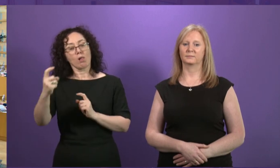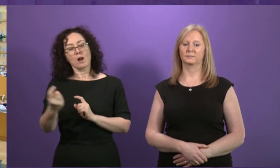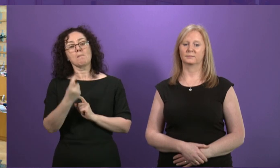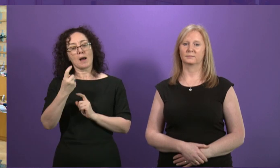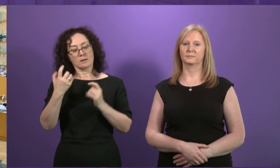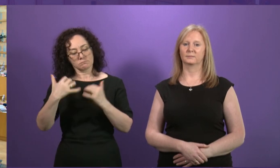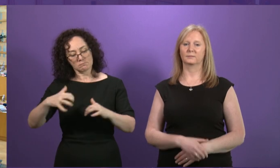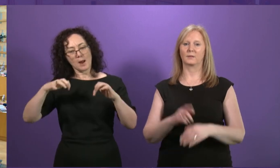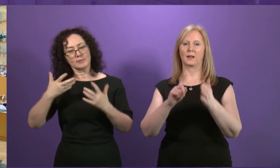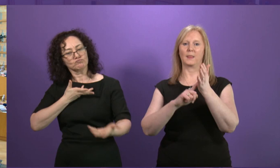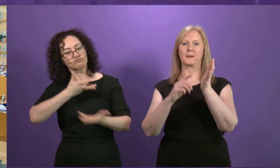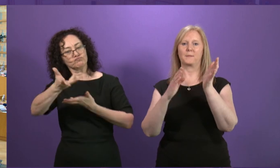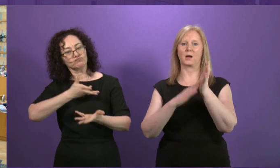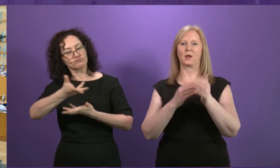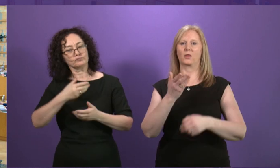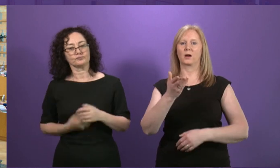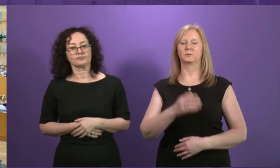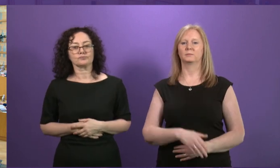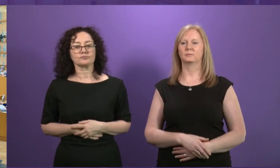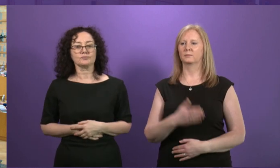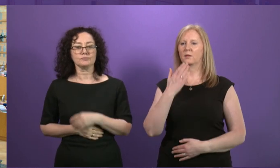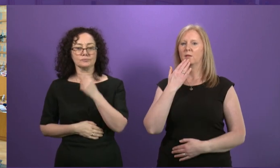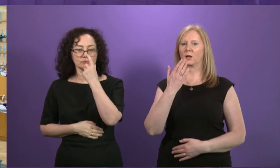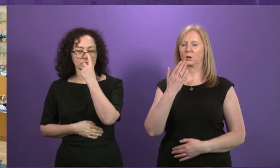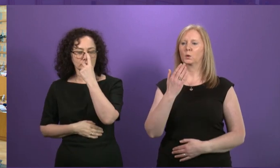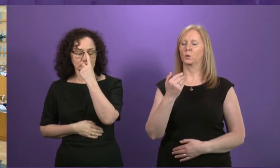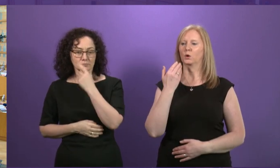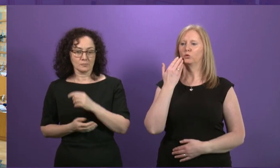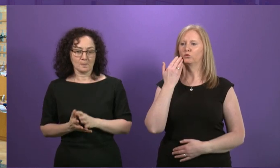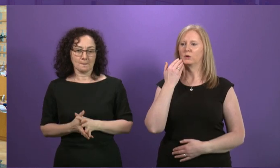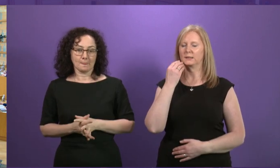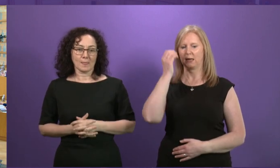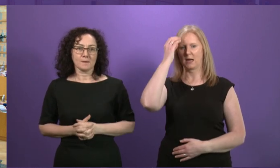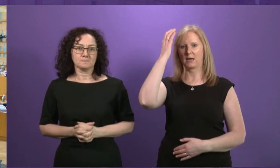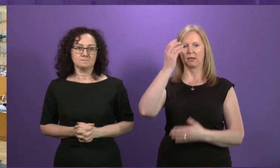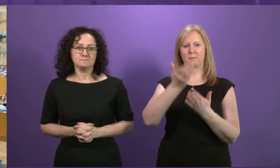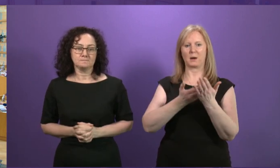Liam McArthur (Orkney Islands) (LD): A recent academic paper by Dr Kath Murray